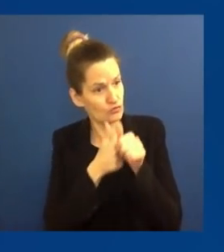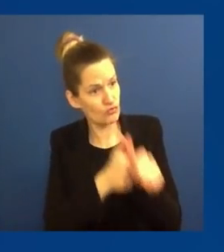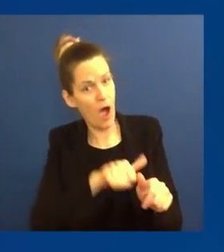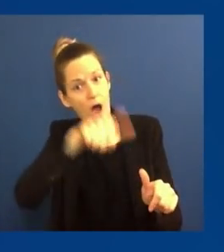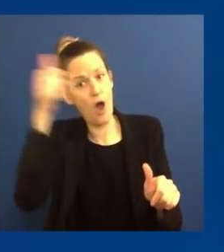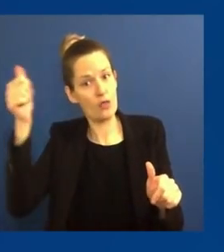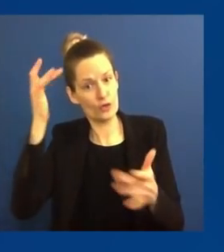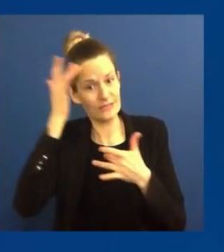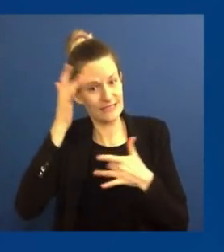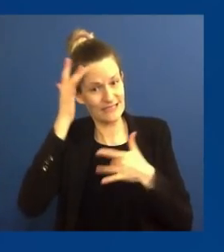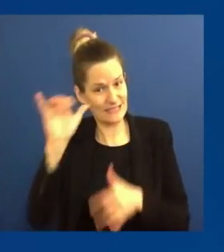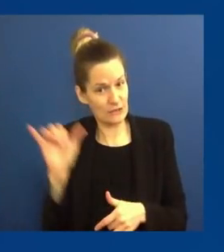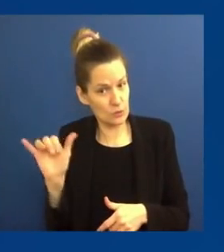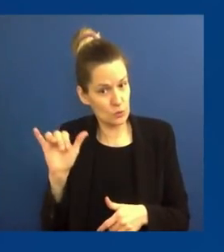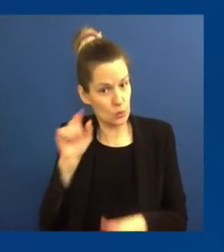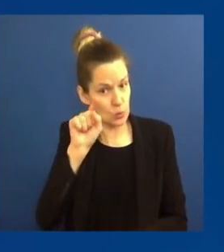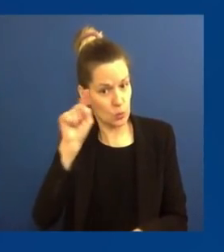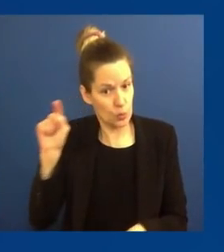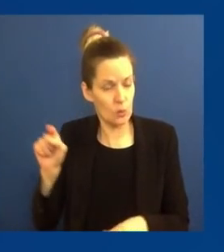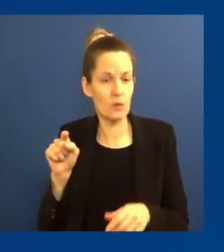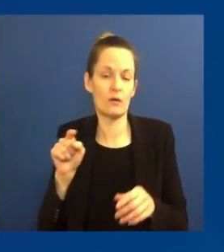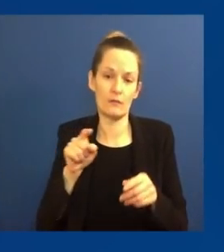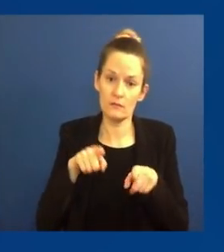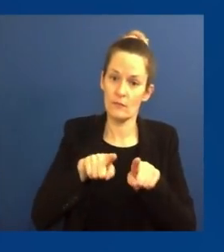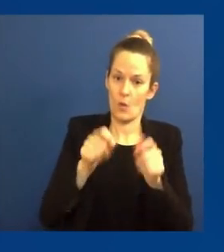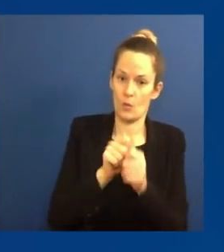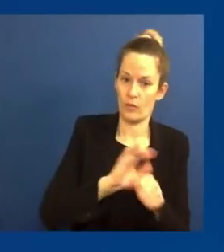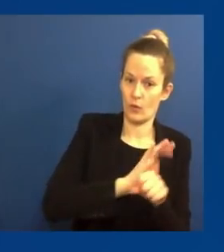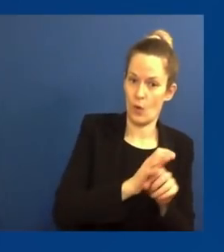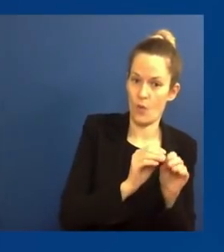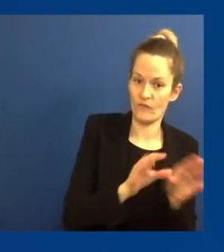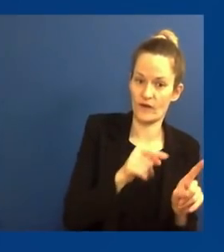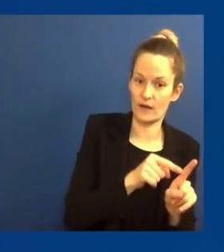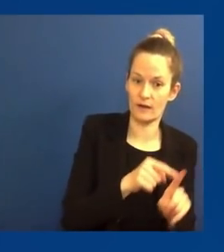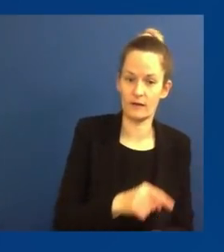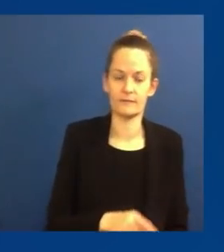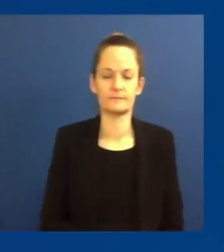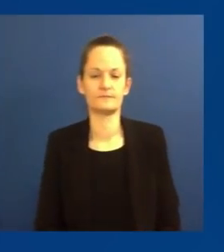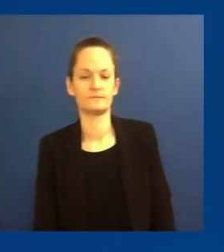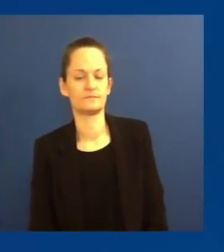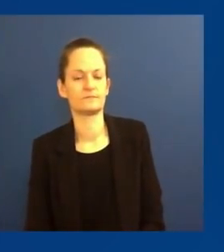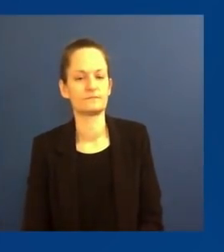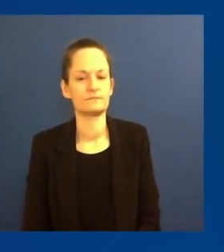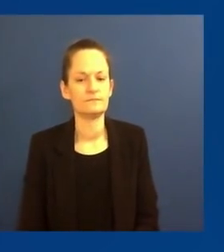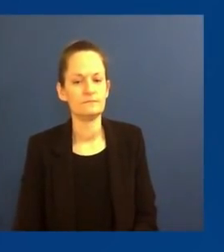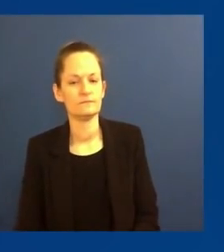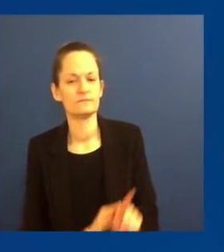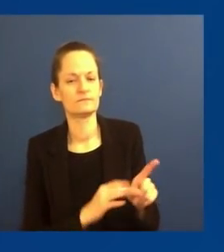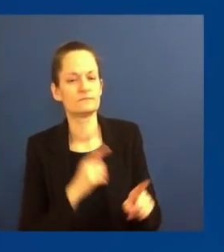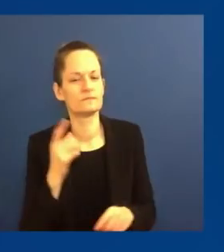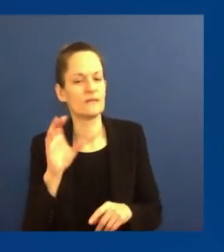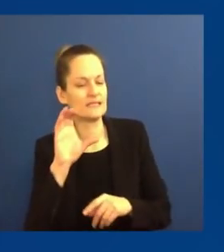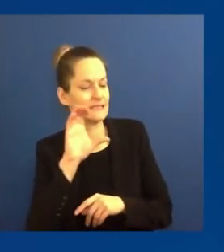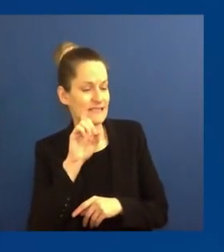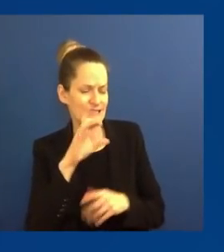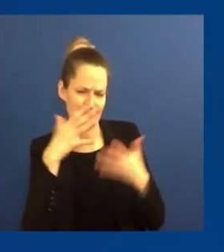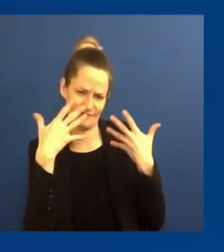to doing so? Mr. Zients: Dr. Walensky? Dr. Walensky: So, the CDC already collects data on influenza, RSV, and other respiratory illnesses;